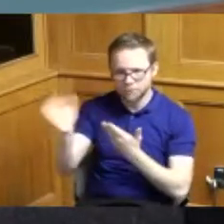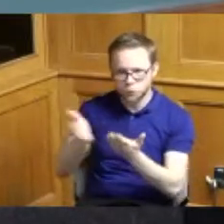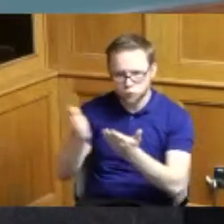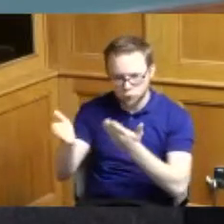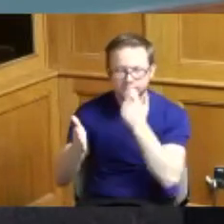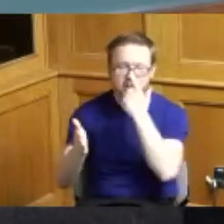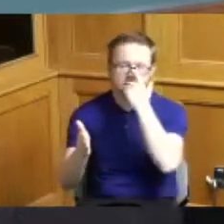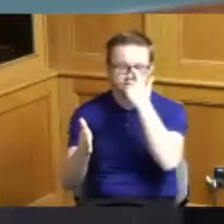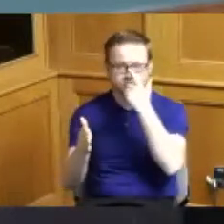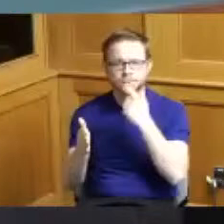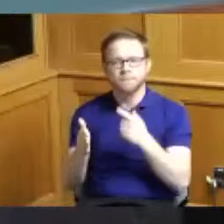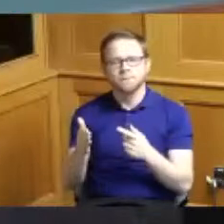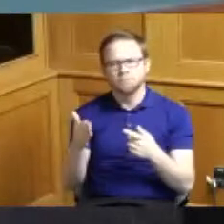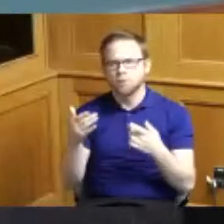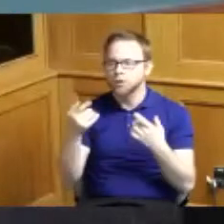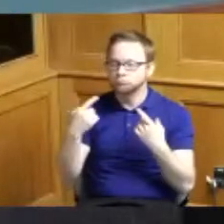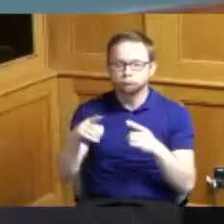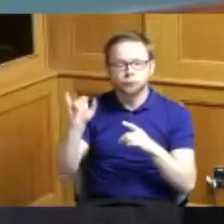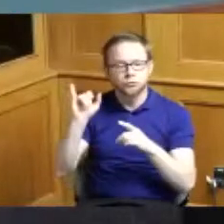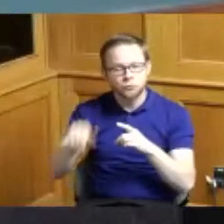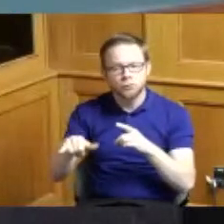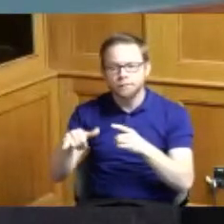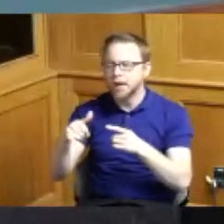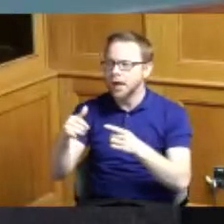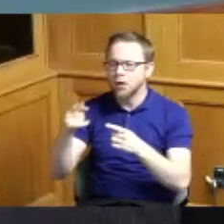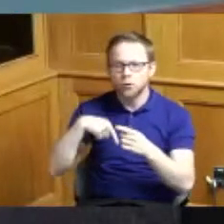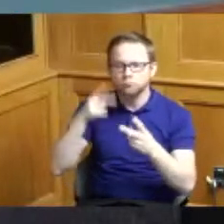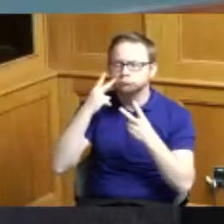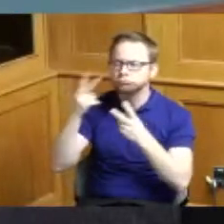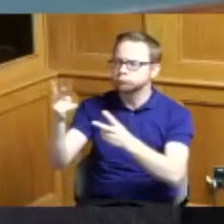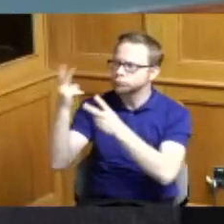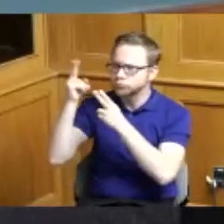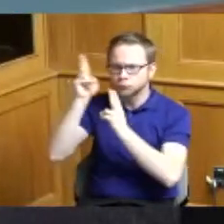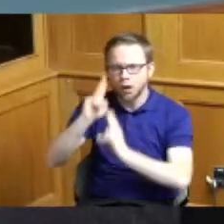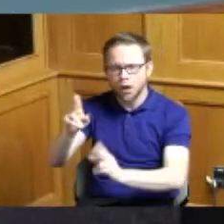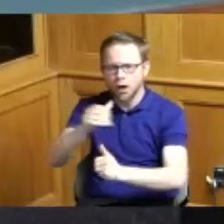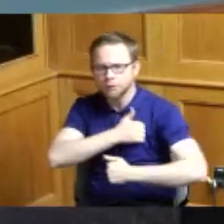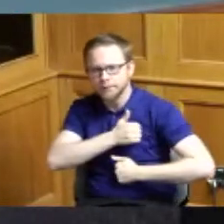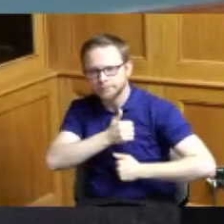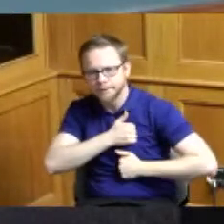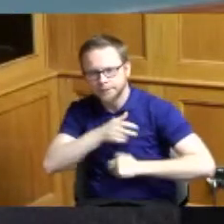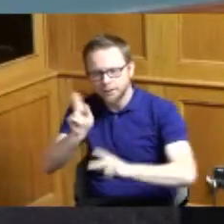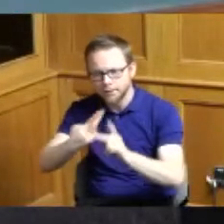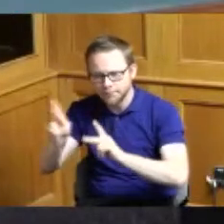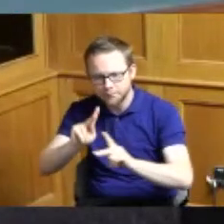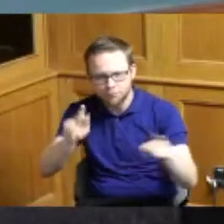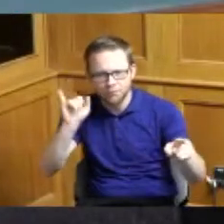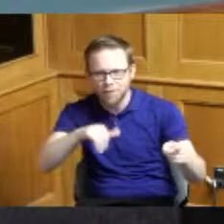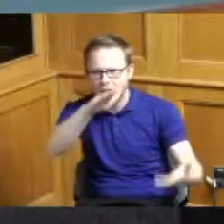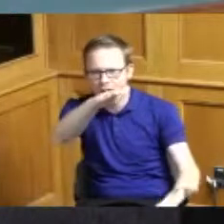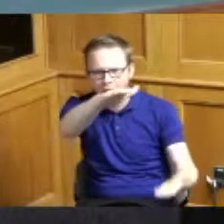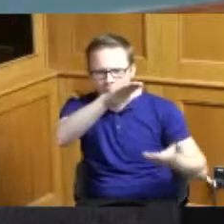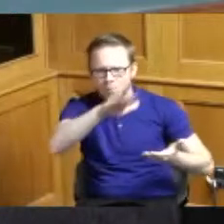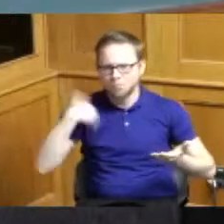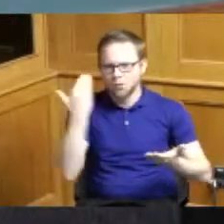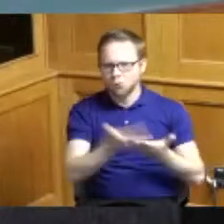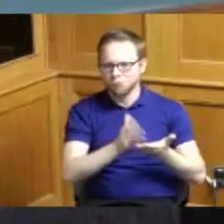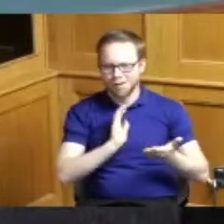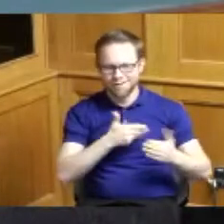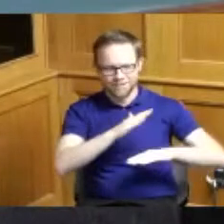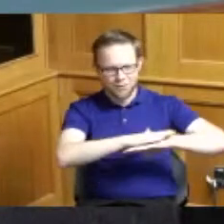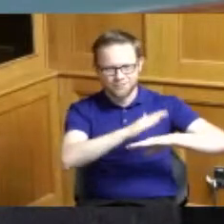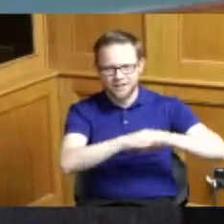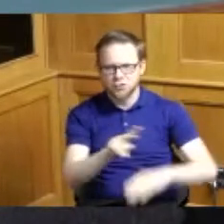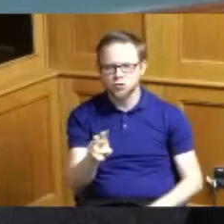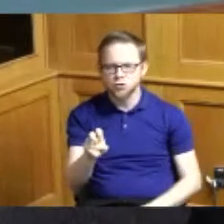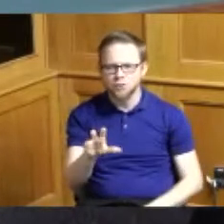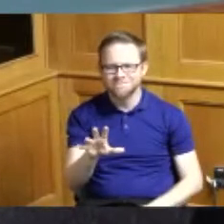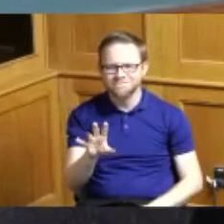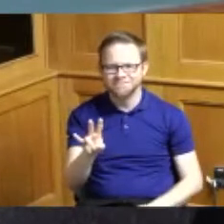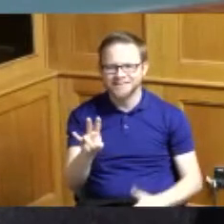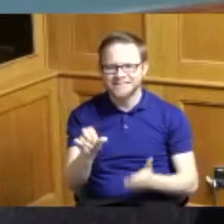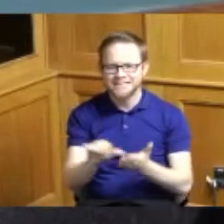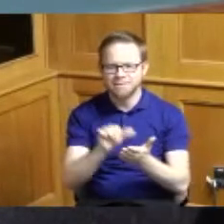that at night time this came tipping into the to the to our inbox 257 pages of commitment